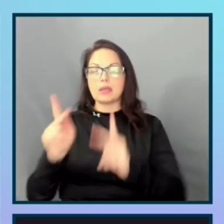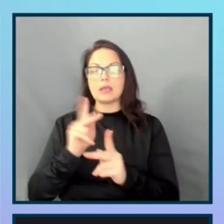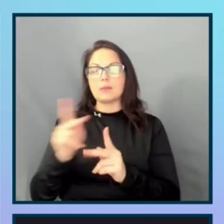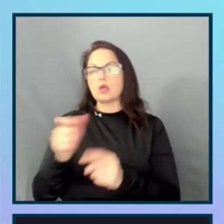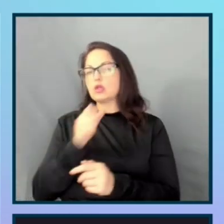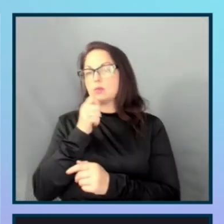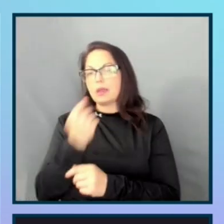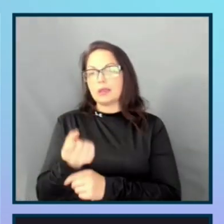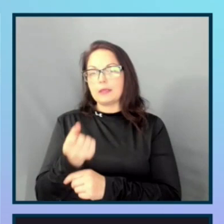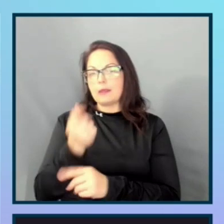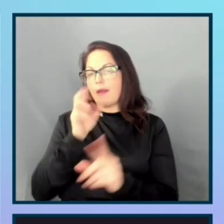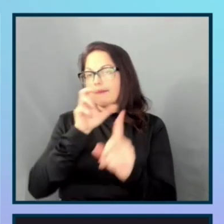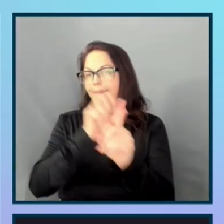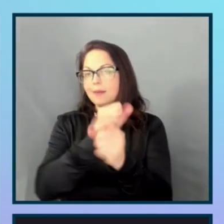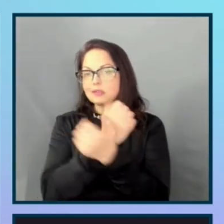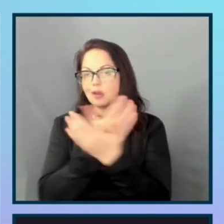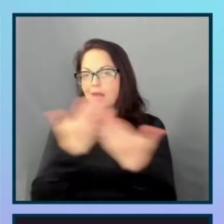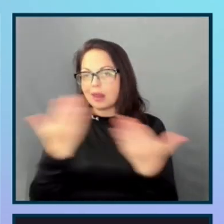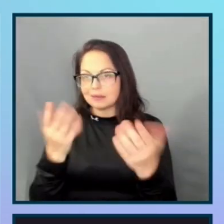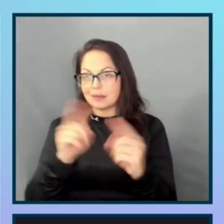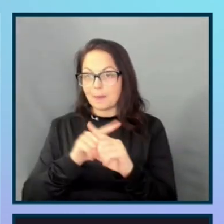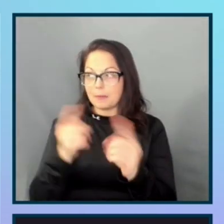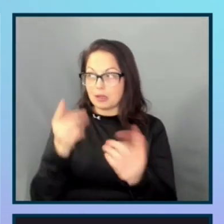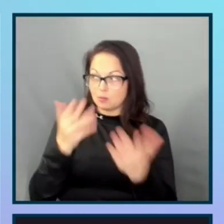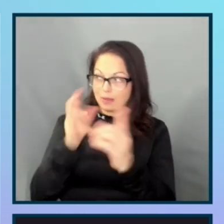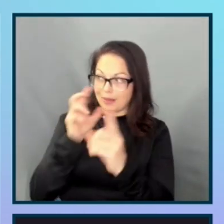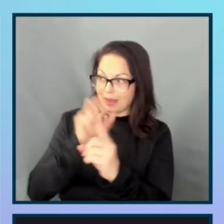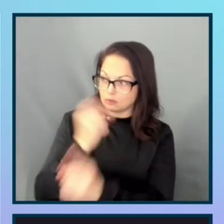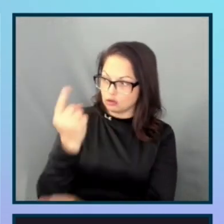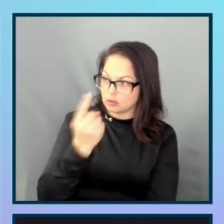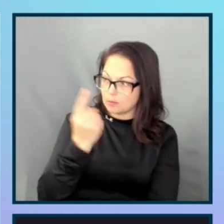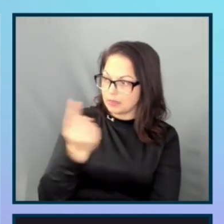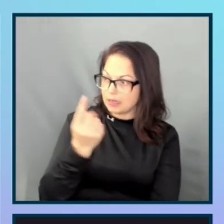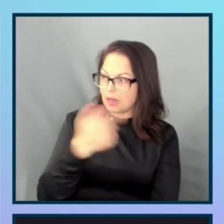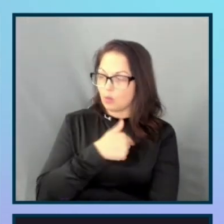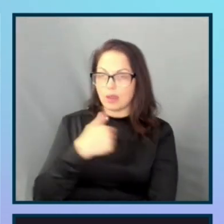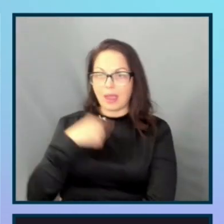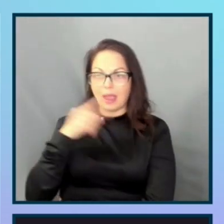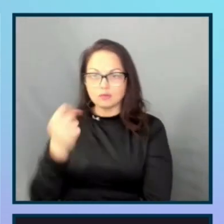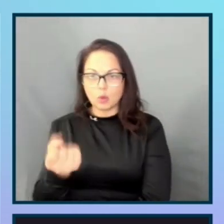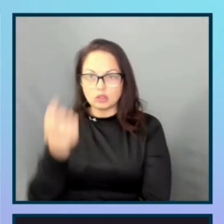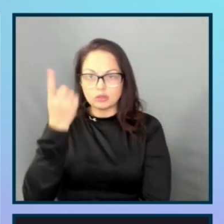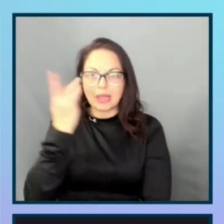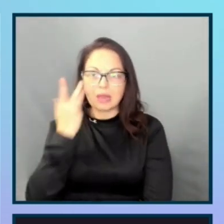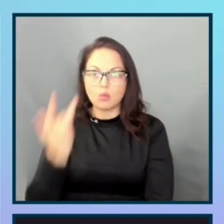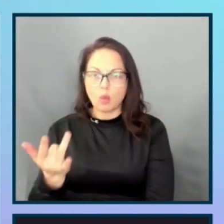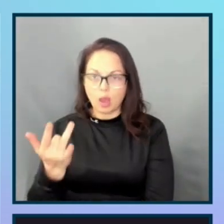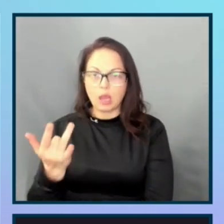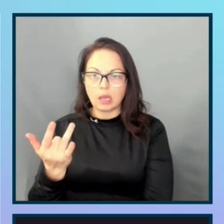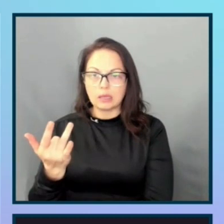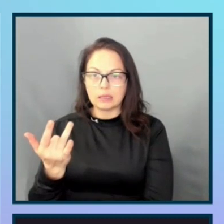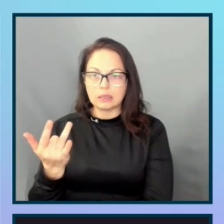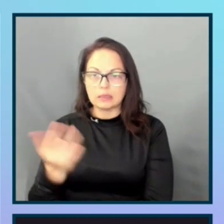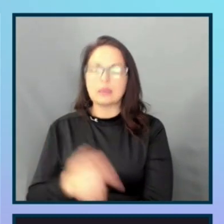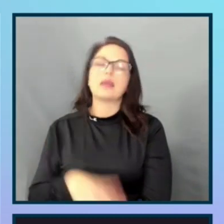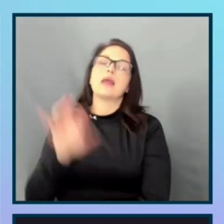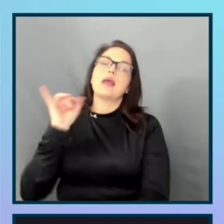But you may capture something and we have to differentiate between why. And it understands that that technology is not ones link to disability.